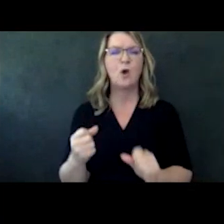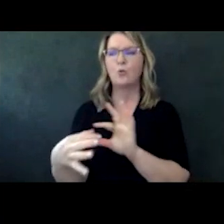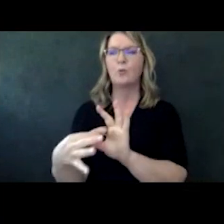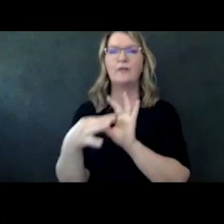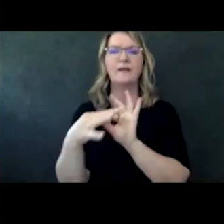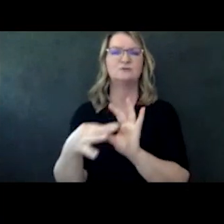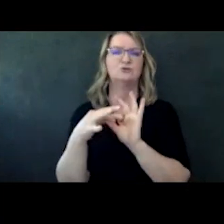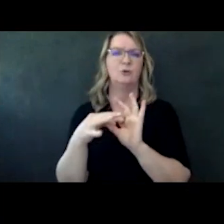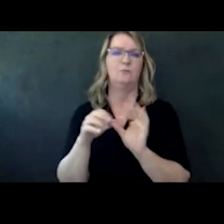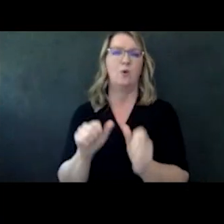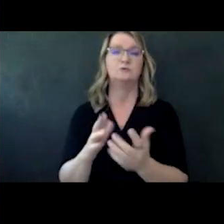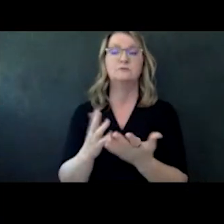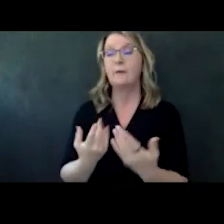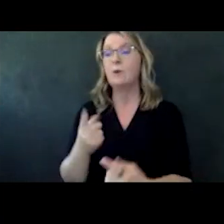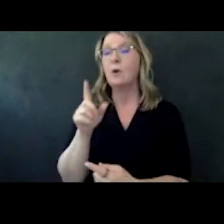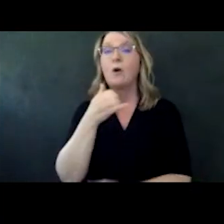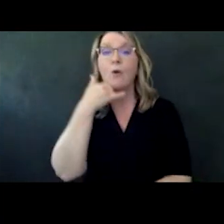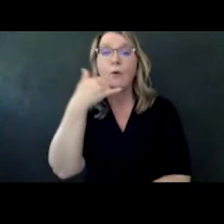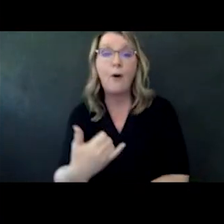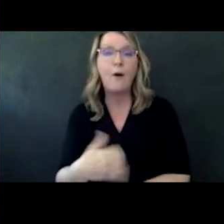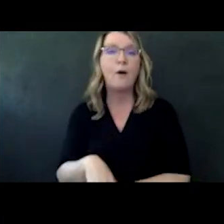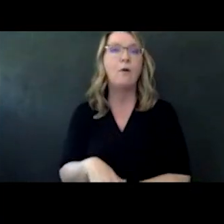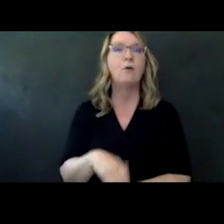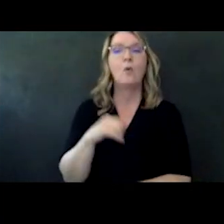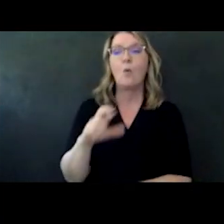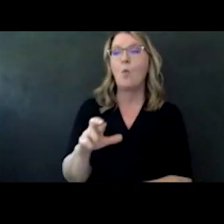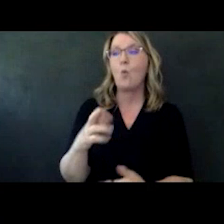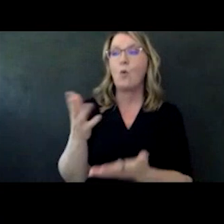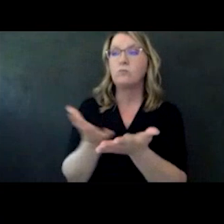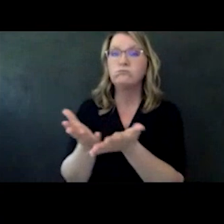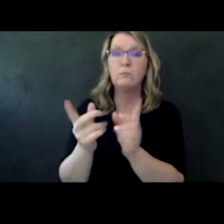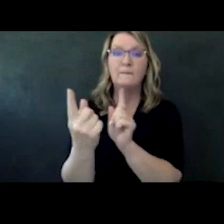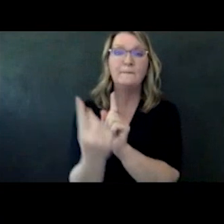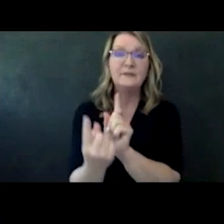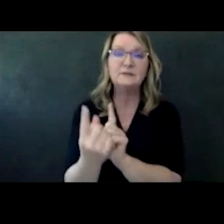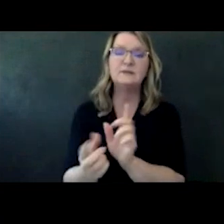meeting might be most helpful. Investing in the relationship can establish trust and they can